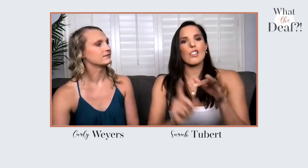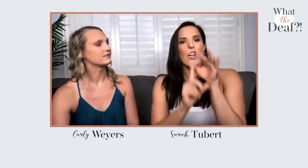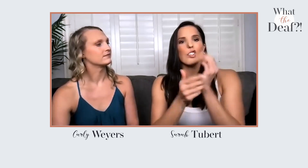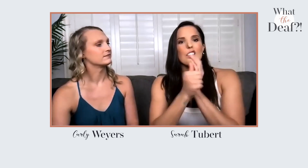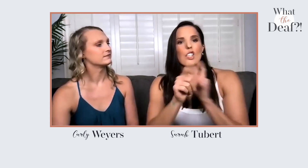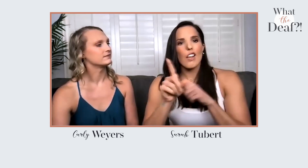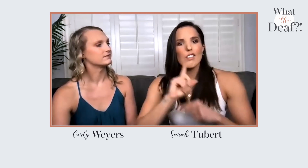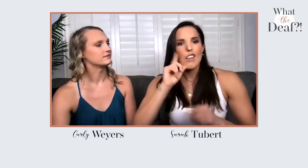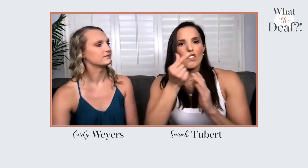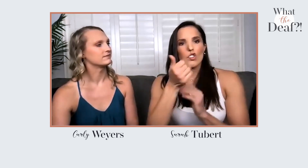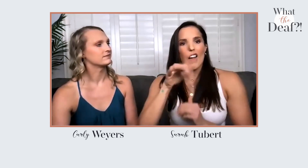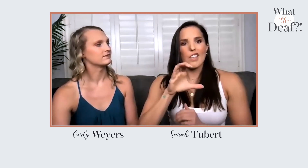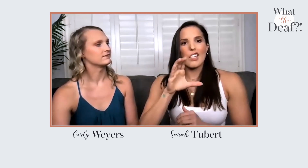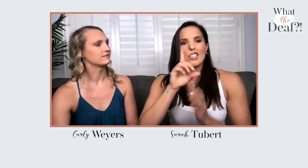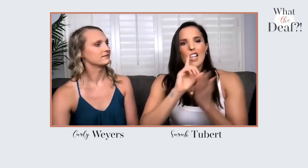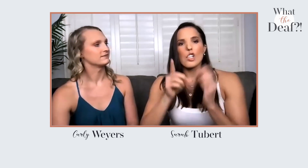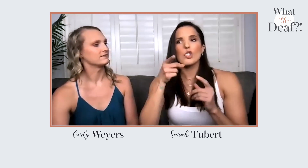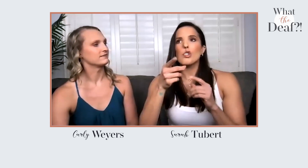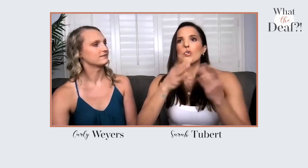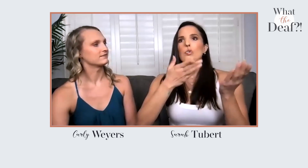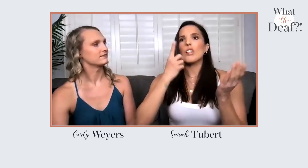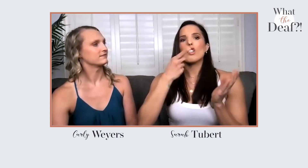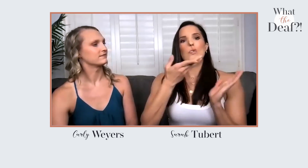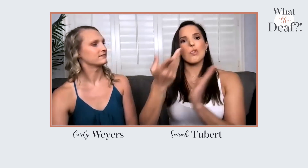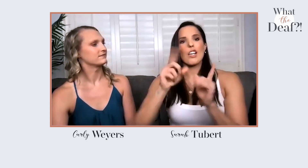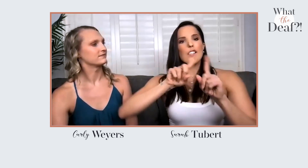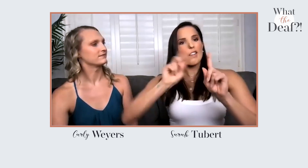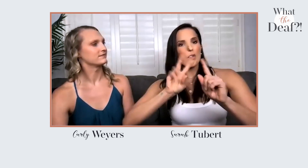as a deaf graphic designer? Do you think you bring like a different perspective